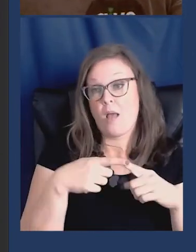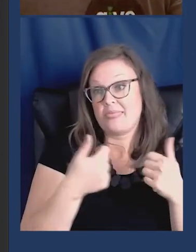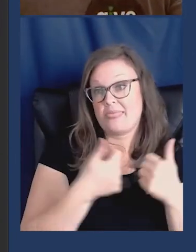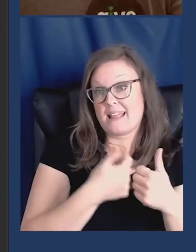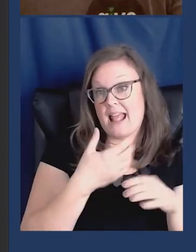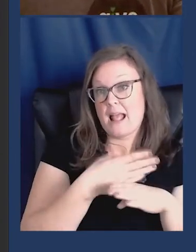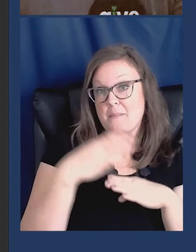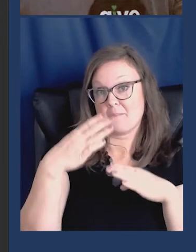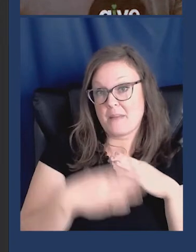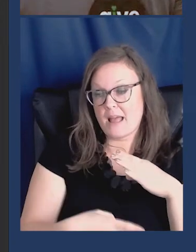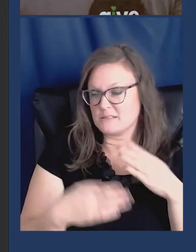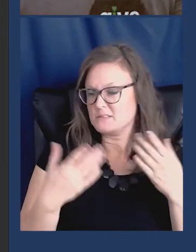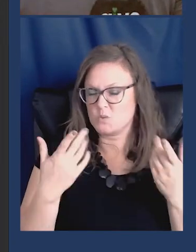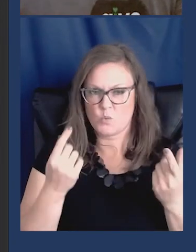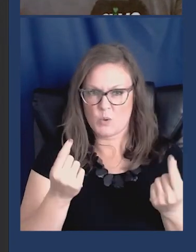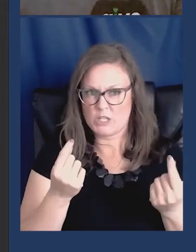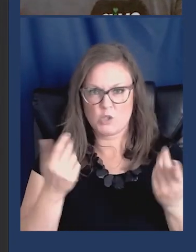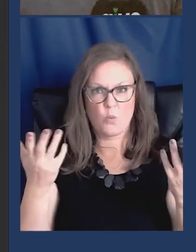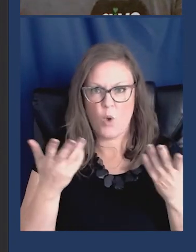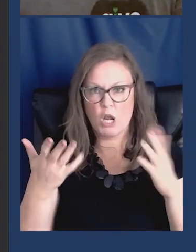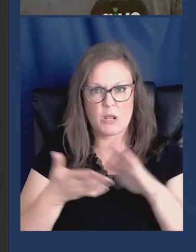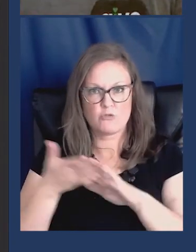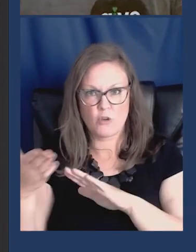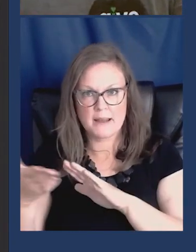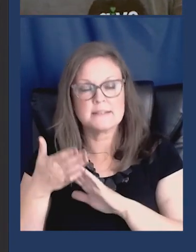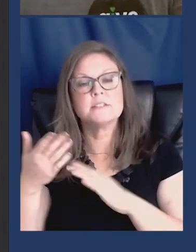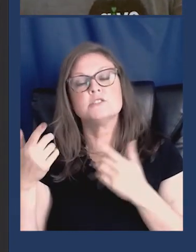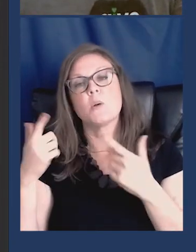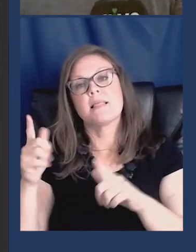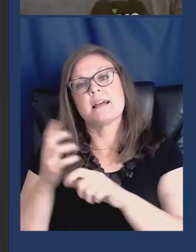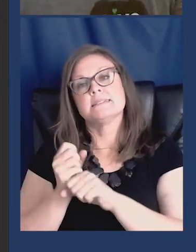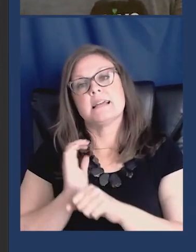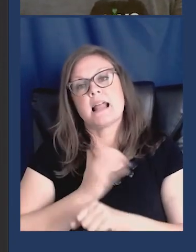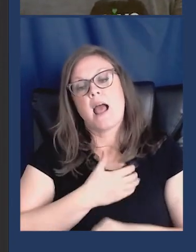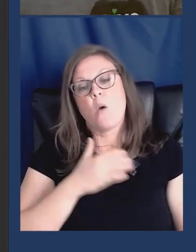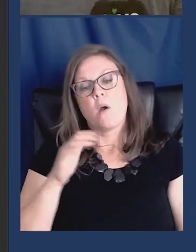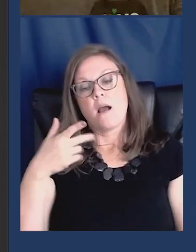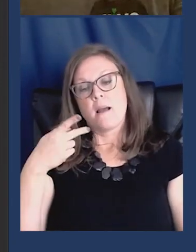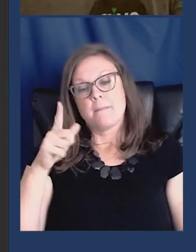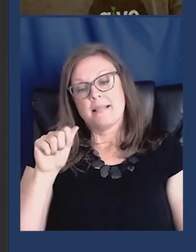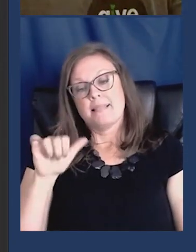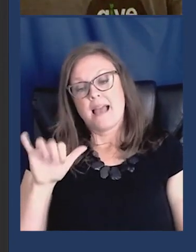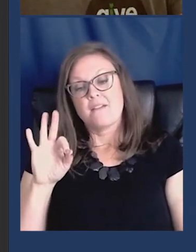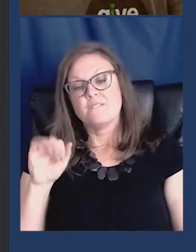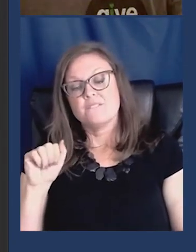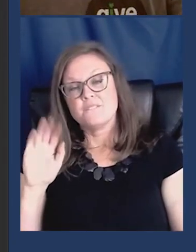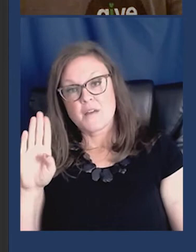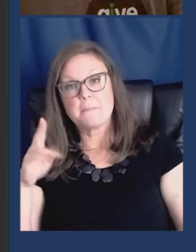What do we write? So let's get our PlayFab namespaces added back in here.